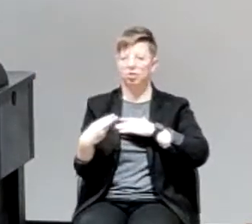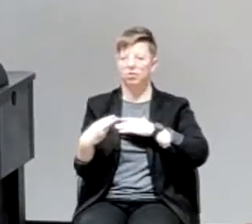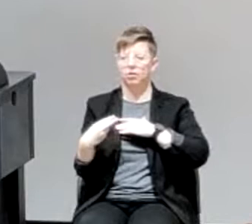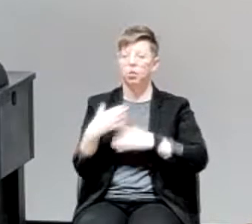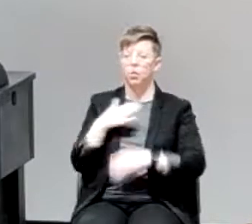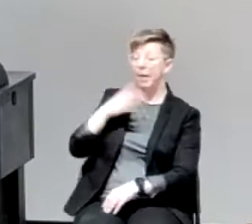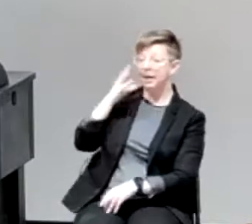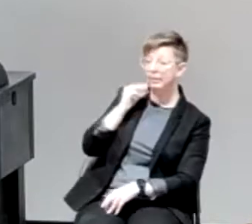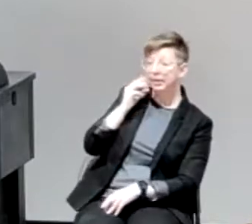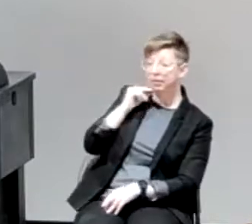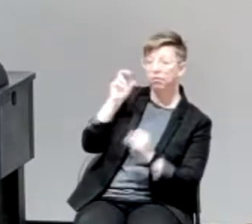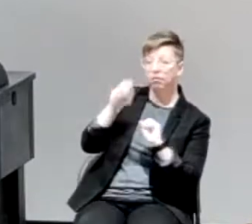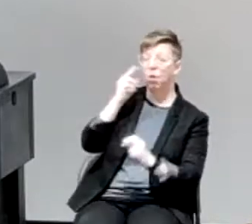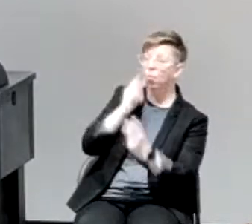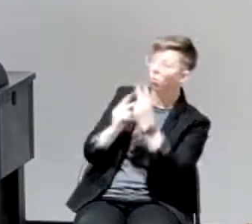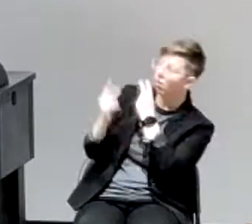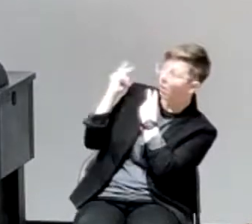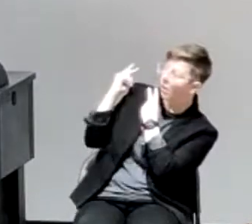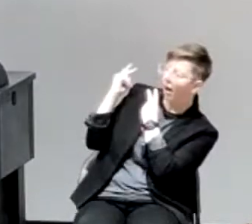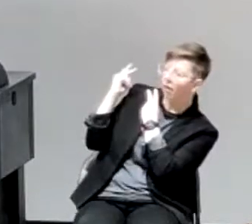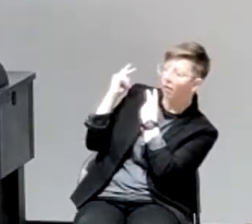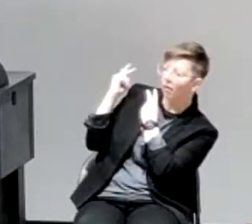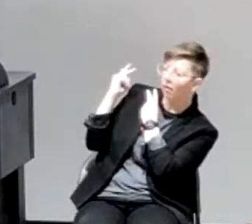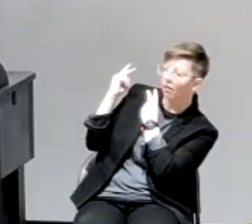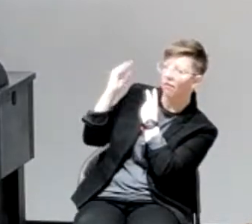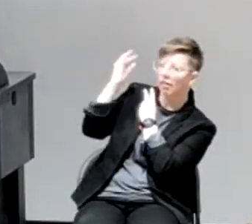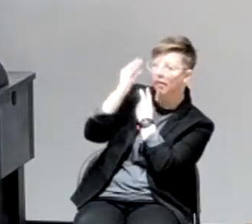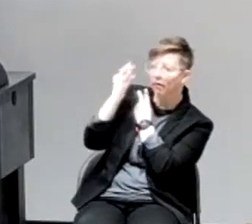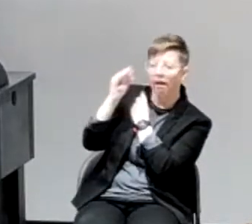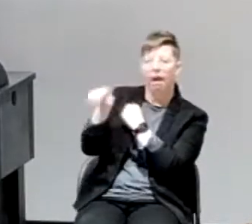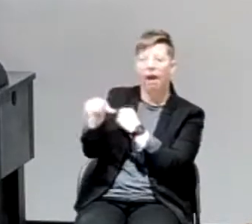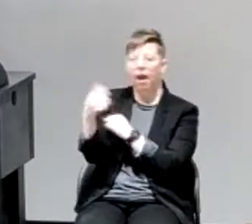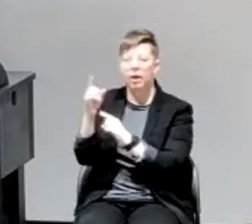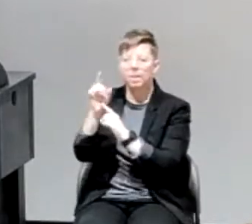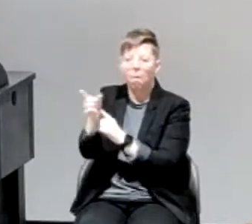ones and what is inevitable about every one of those is that it will beach eventually.